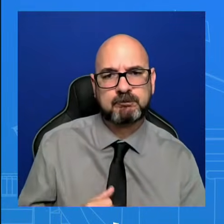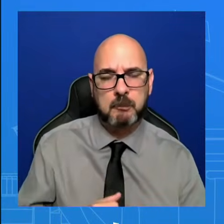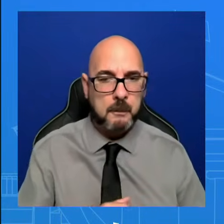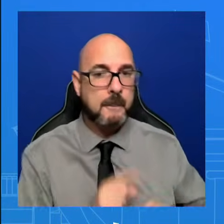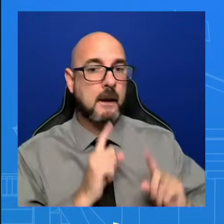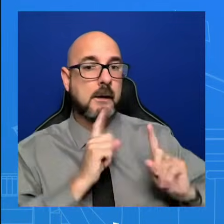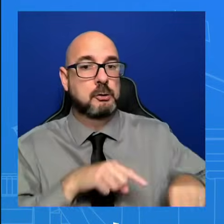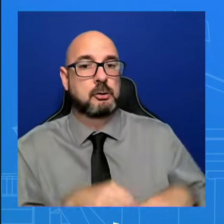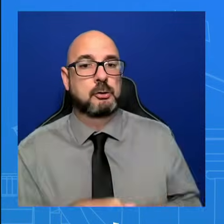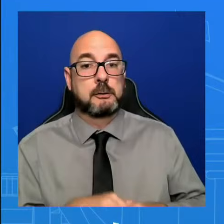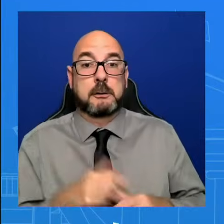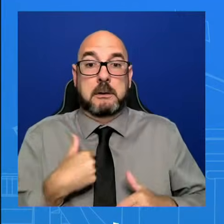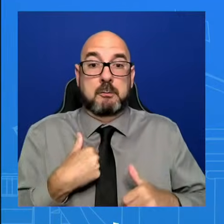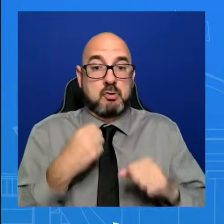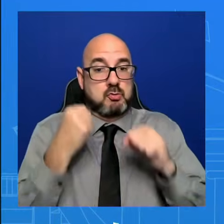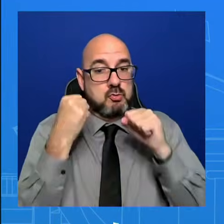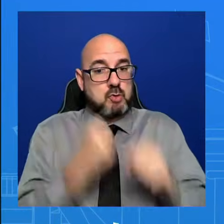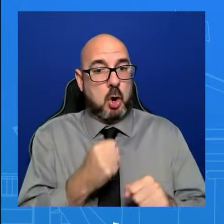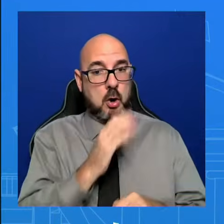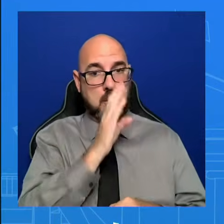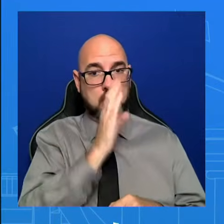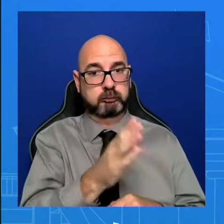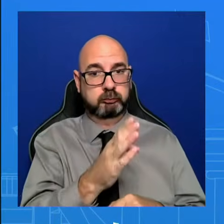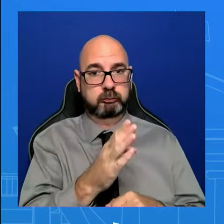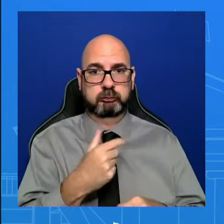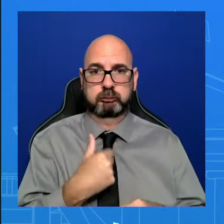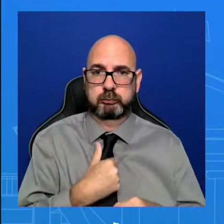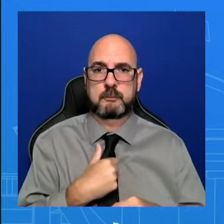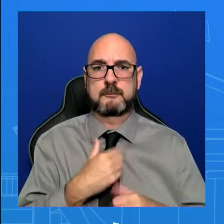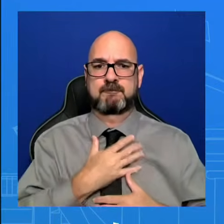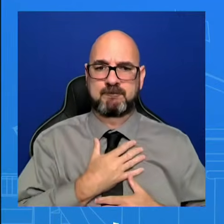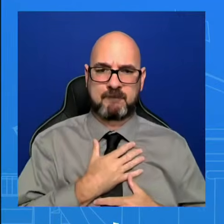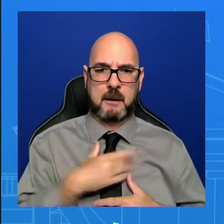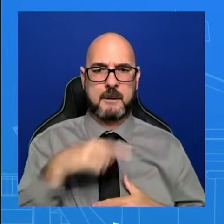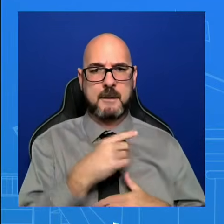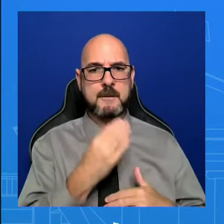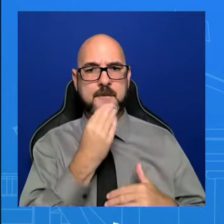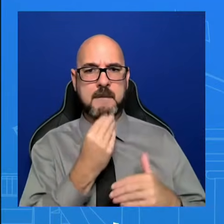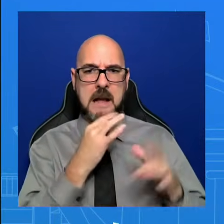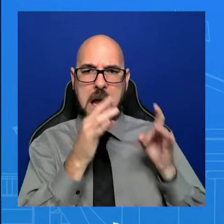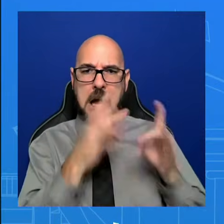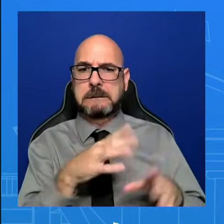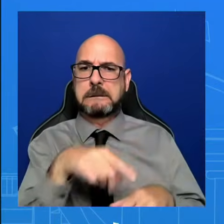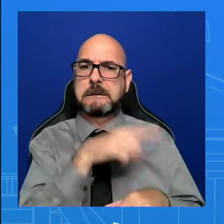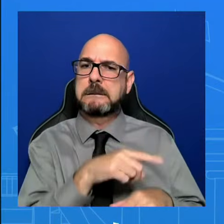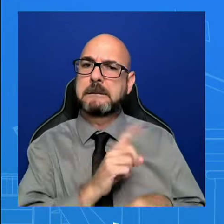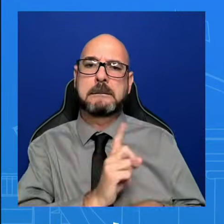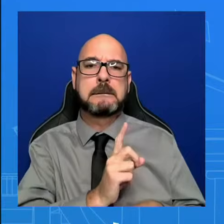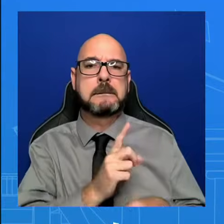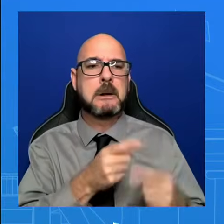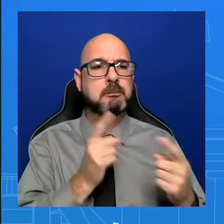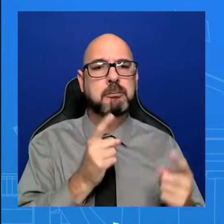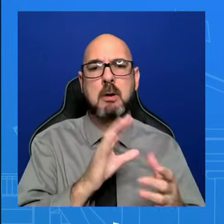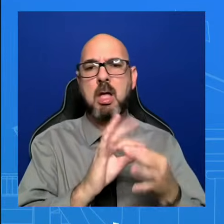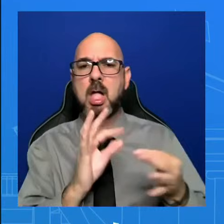calling out hateful speech. Antisemitism is hateful speech. Calling out hateful rhetoric, violent rhetoric,